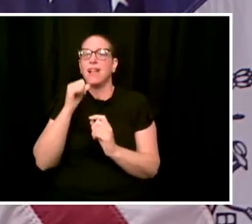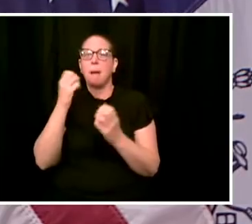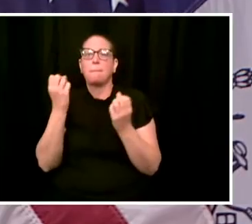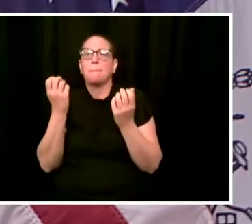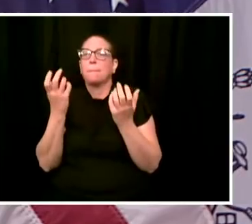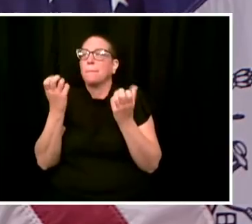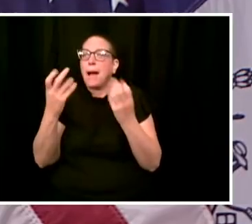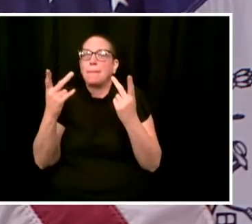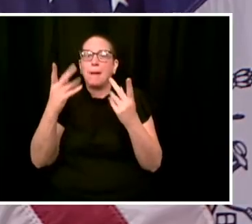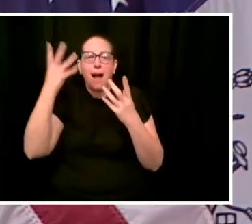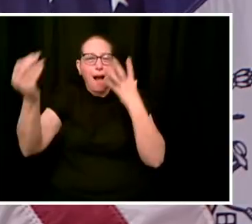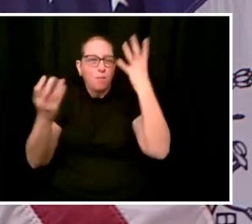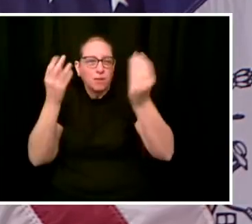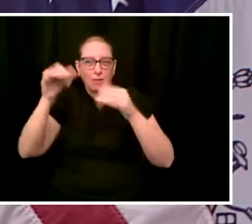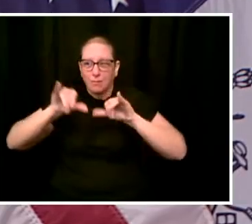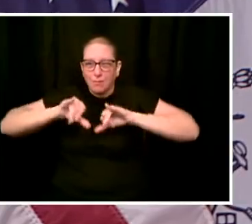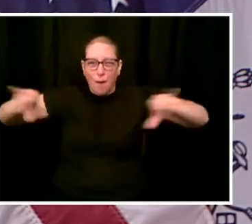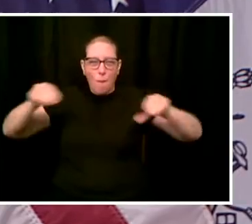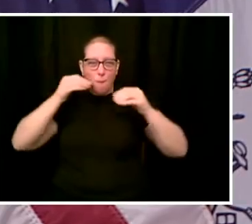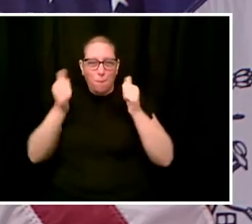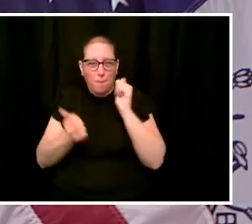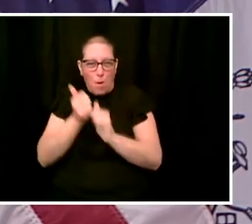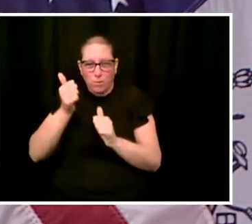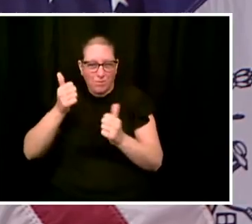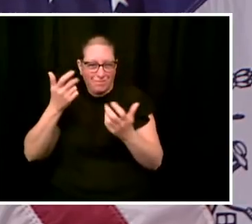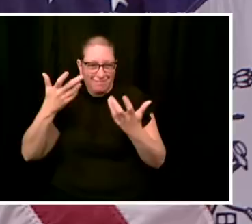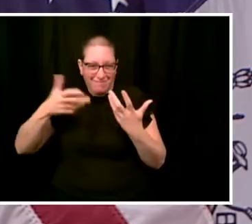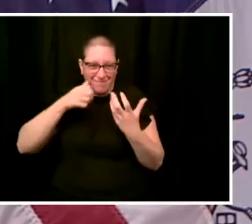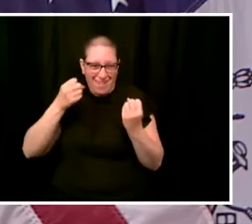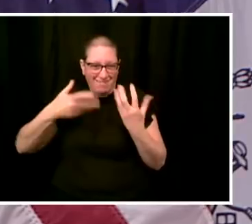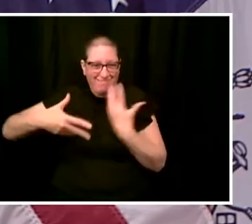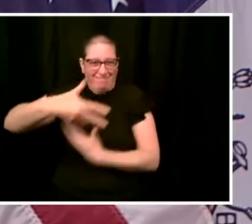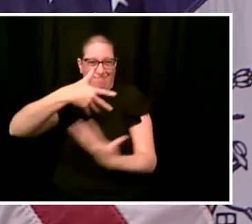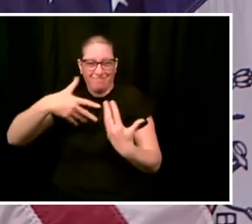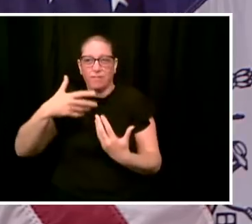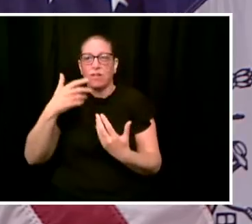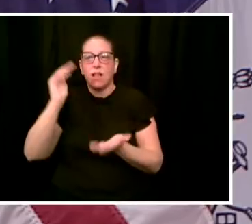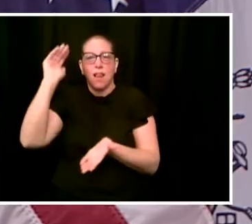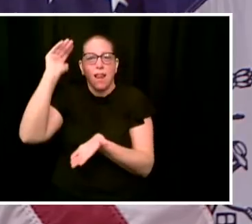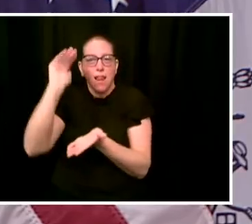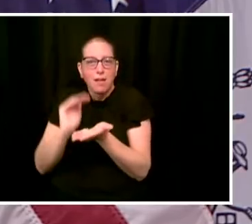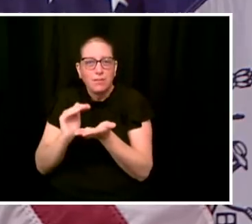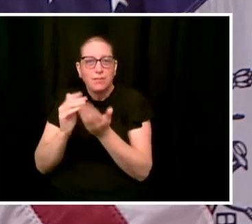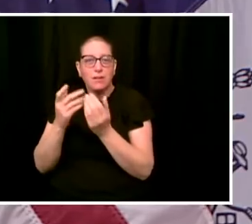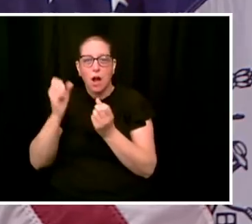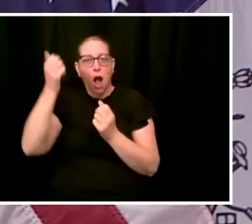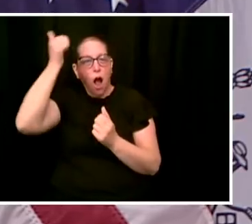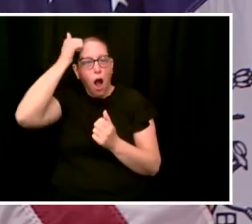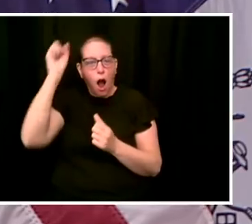BECAUSE THERE ARE SO MANY FEWER PEOPLE ON THE STREET, THERE WAS SO MUCH LESS